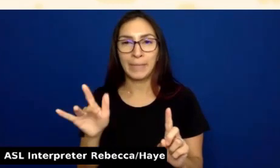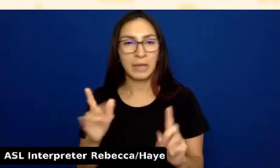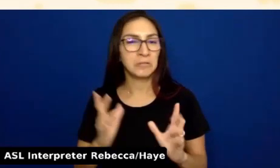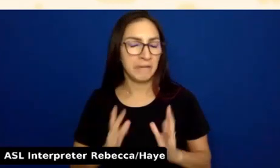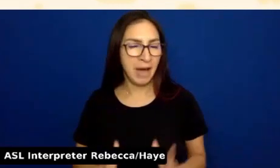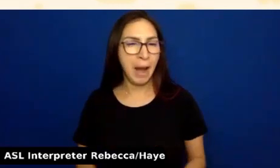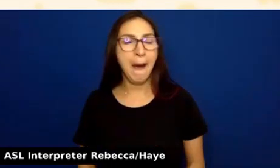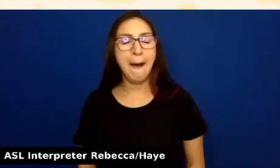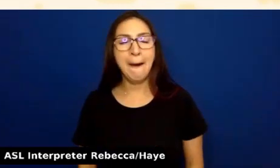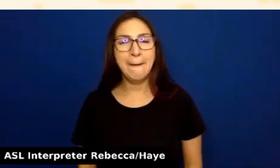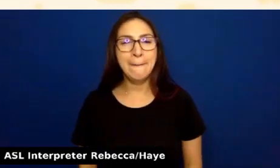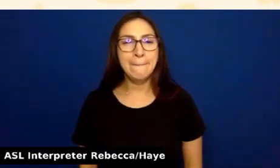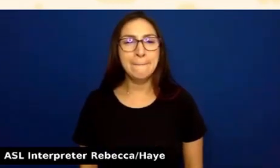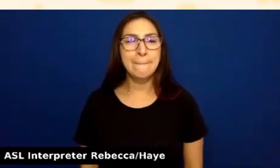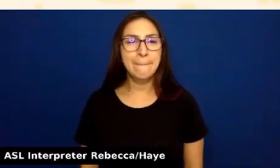Here I can do the exact same tests.